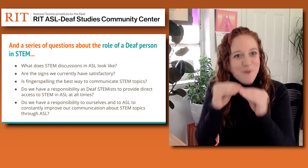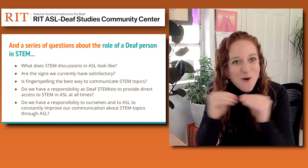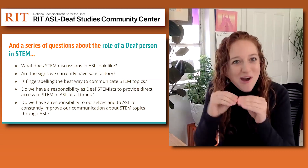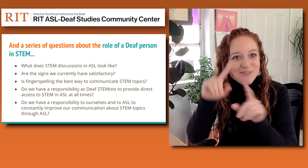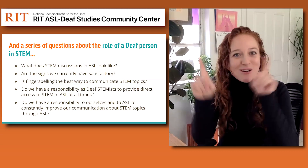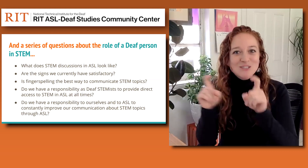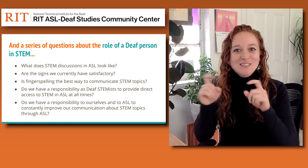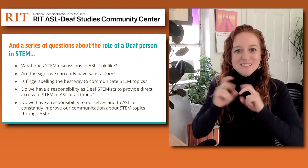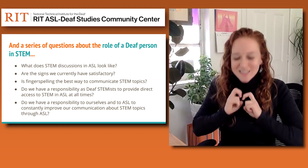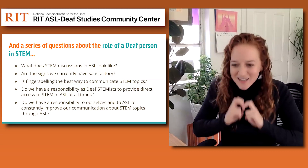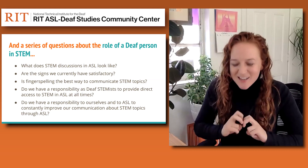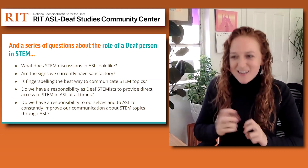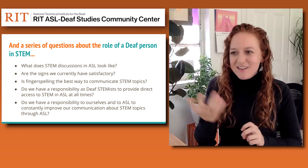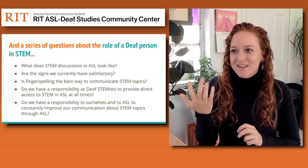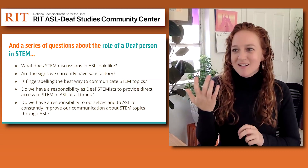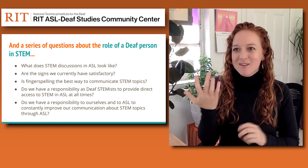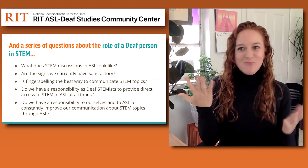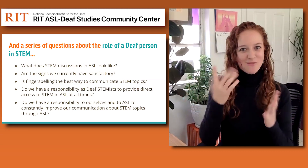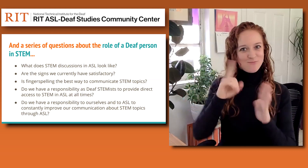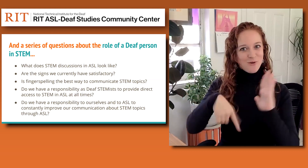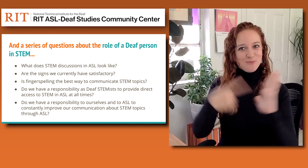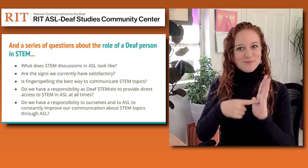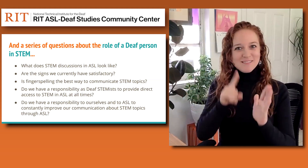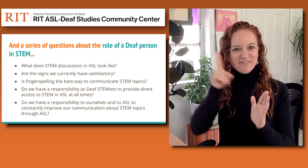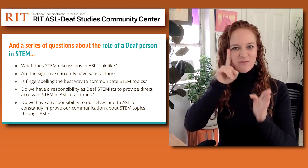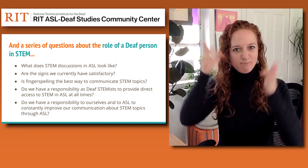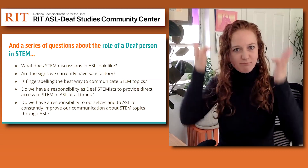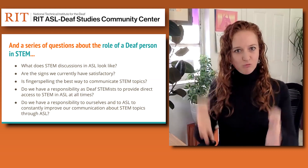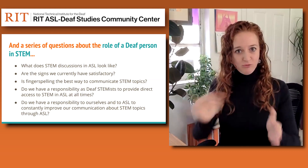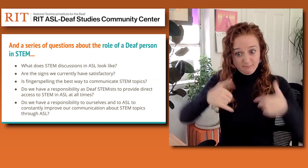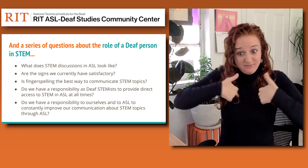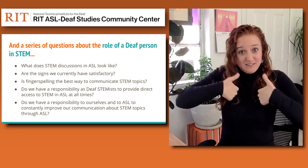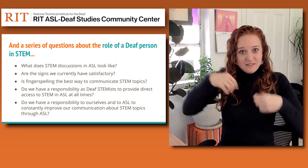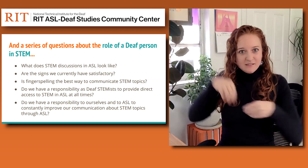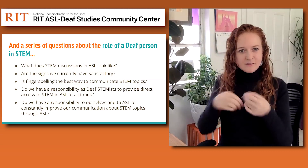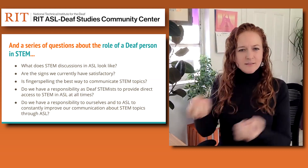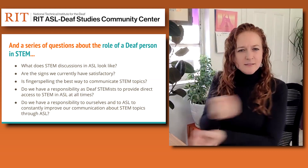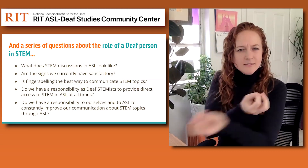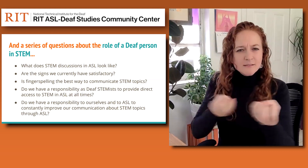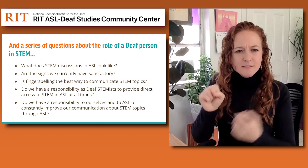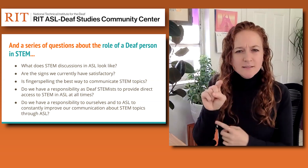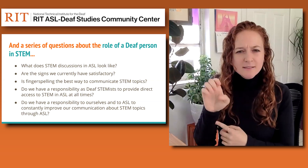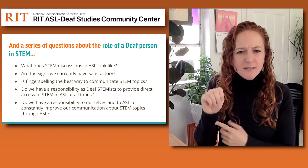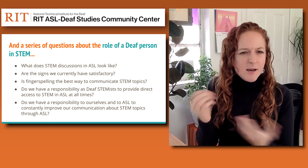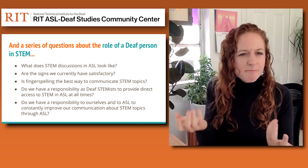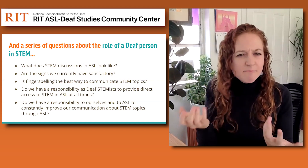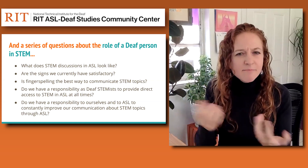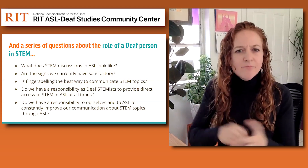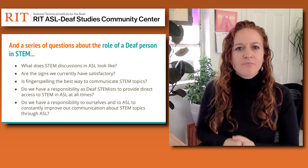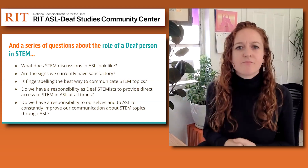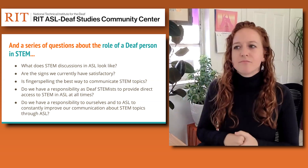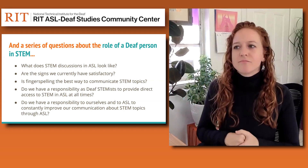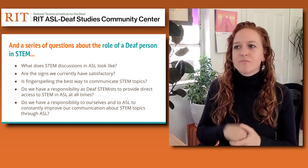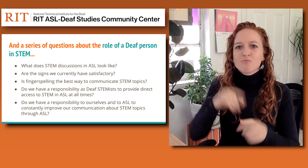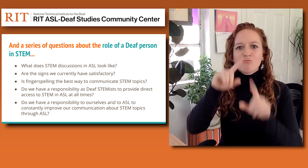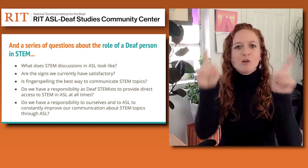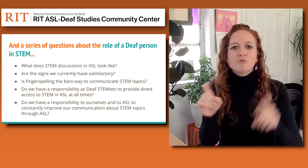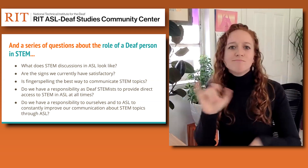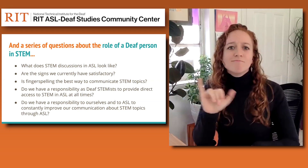So that led me to even more questions and even more unpacking as my role as a deaf person,